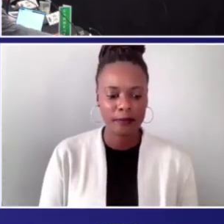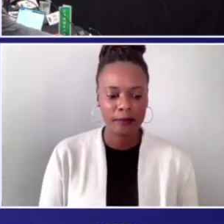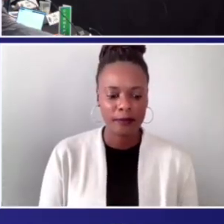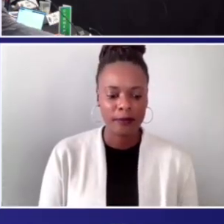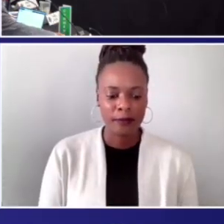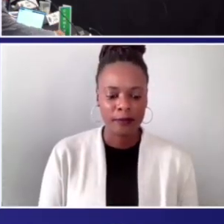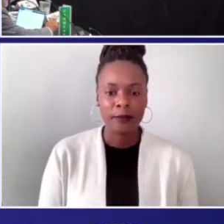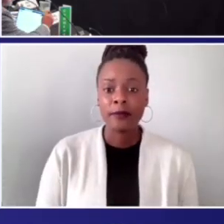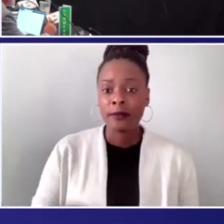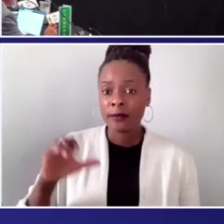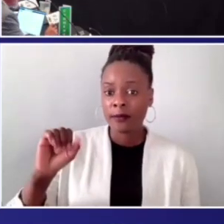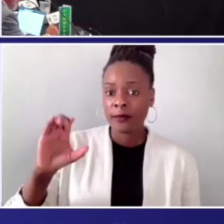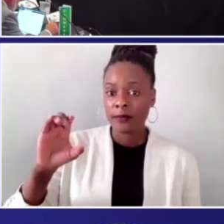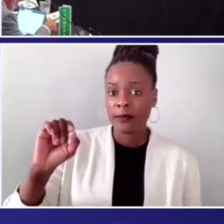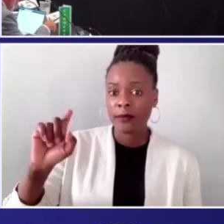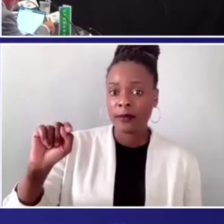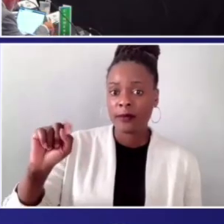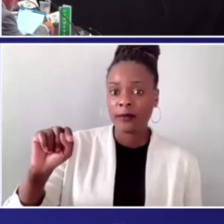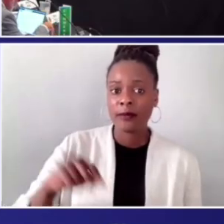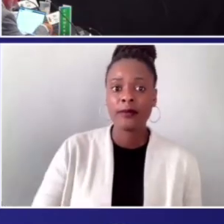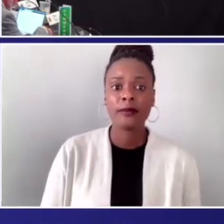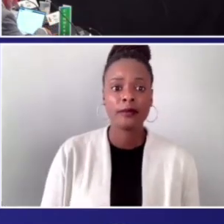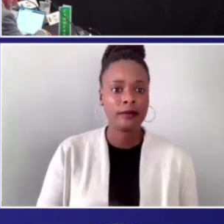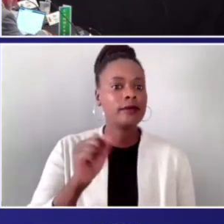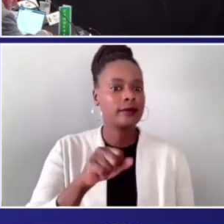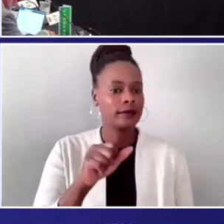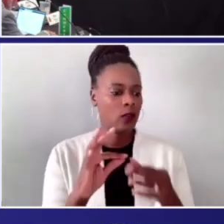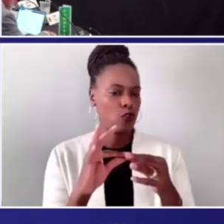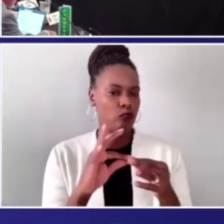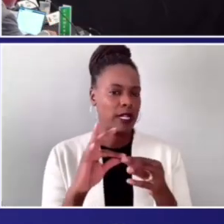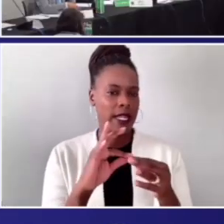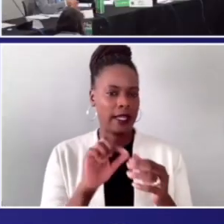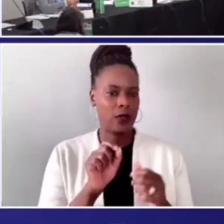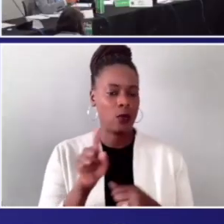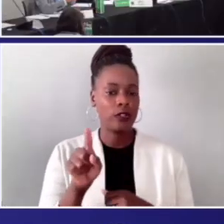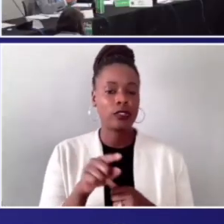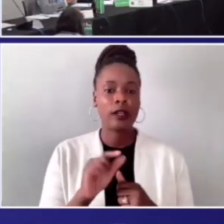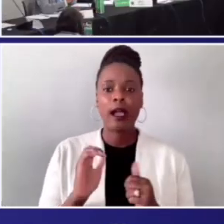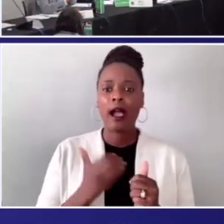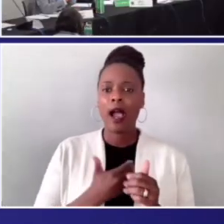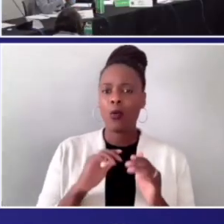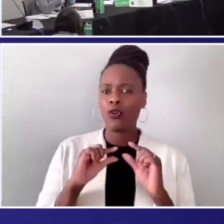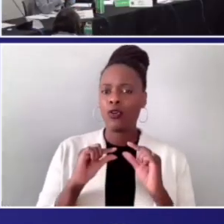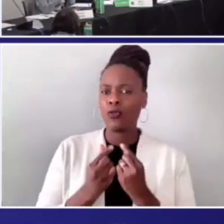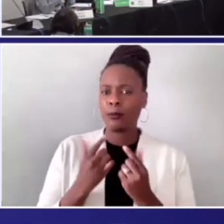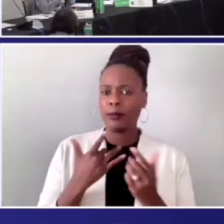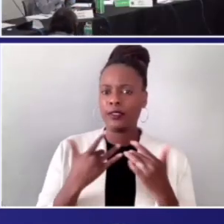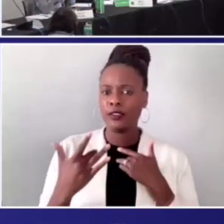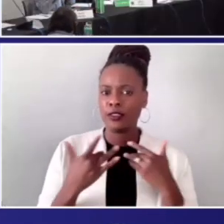Scott? Well, yeah, and related to that, our group is a little bit concerned about it, so maybe could you possibly